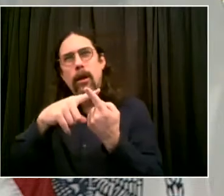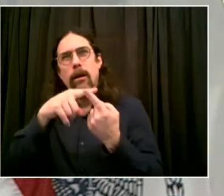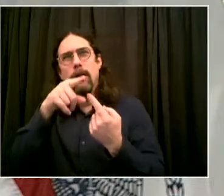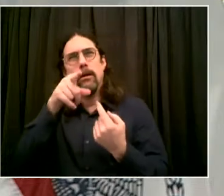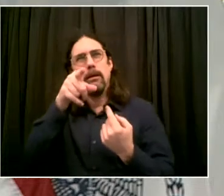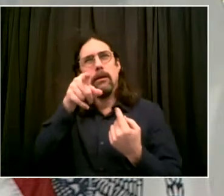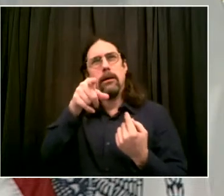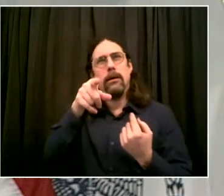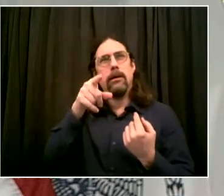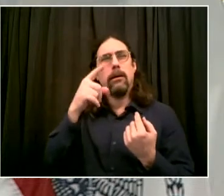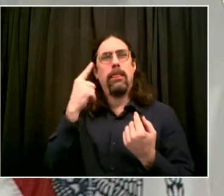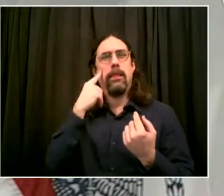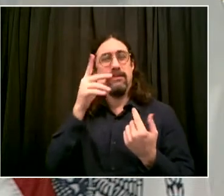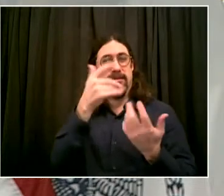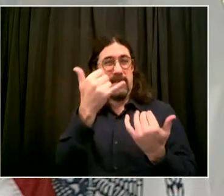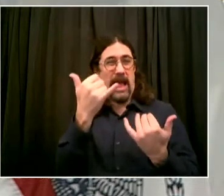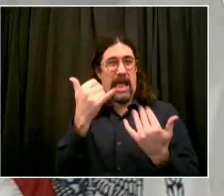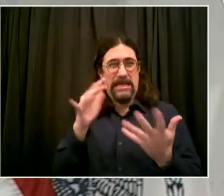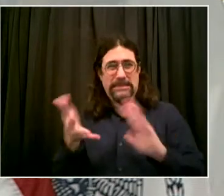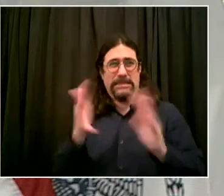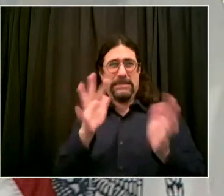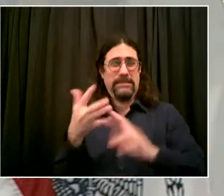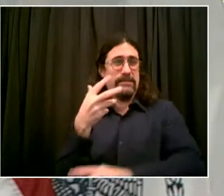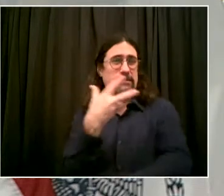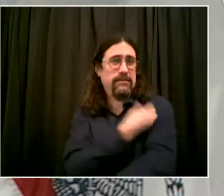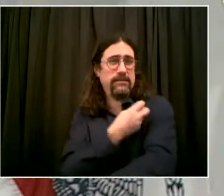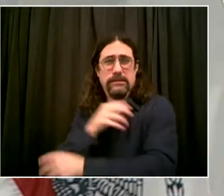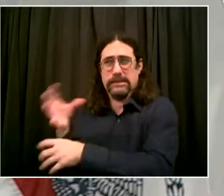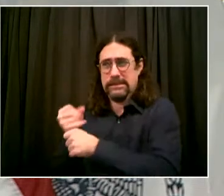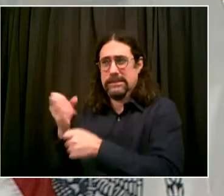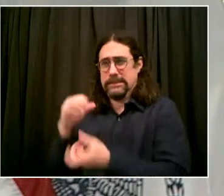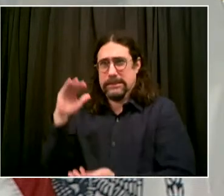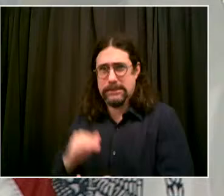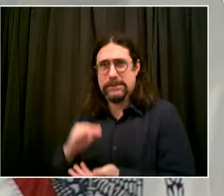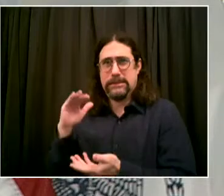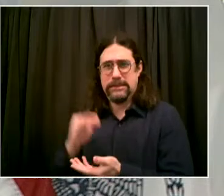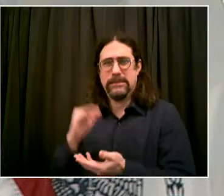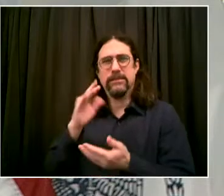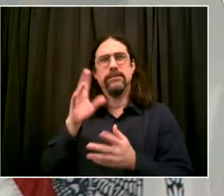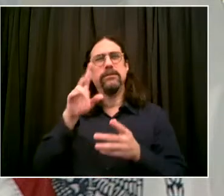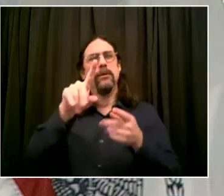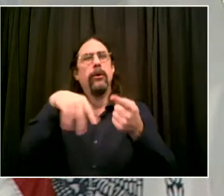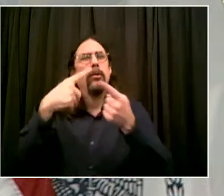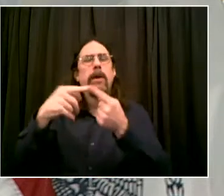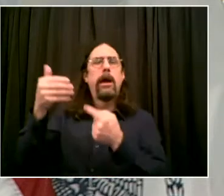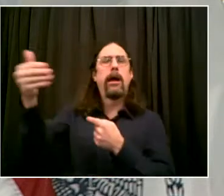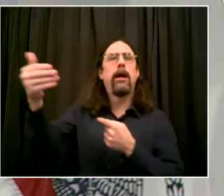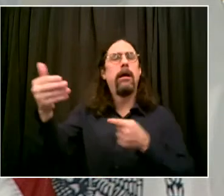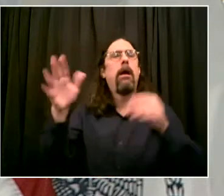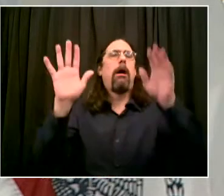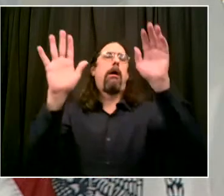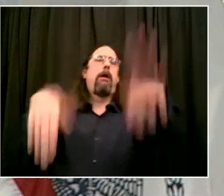SUPPLY PROBLEM AAD NREALLY AHVEVE A SYSTEM THAT IS